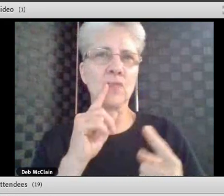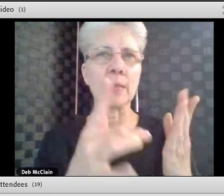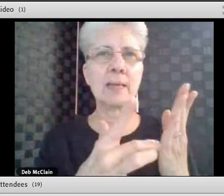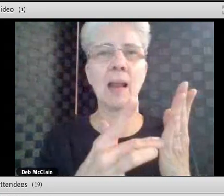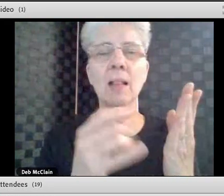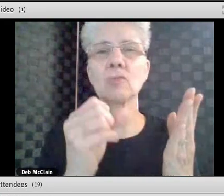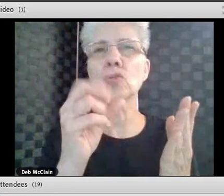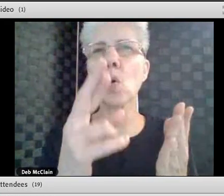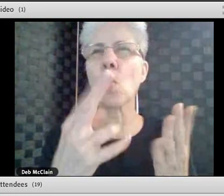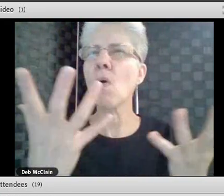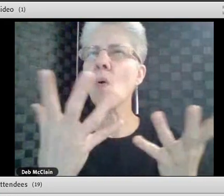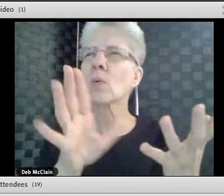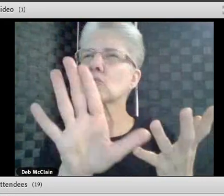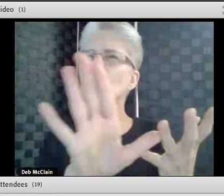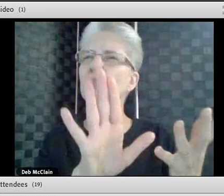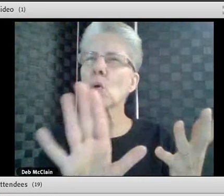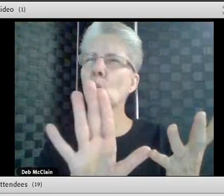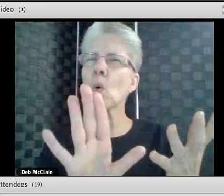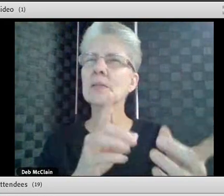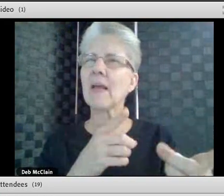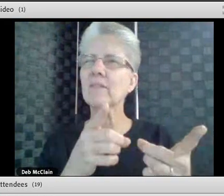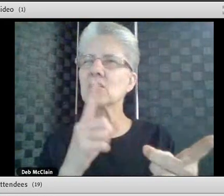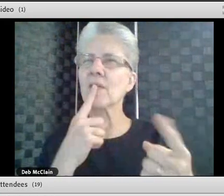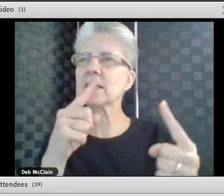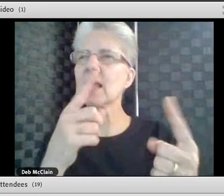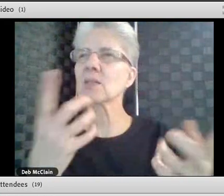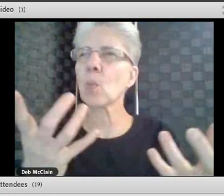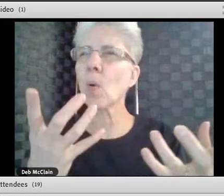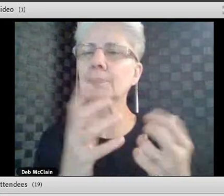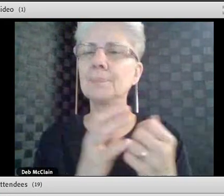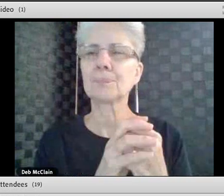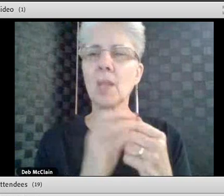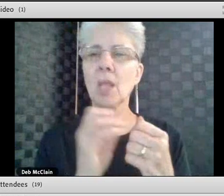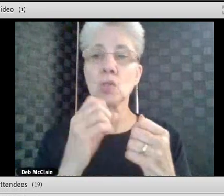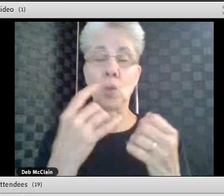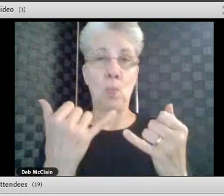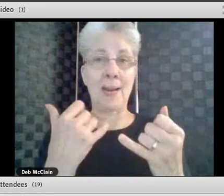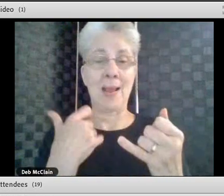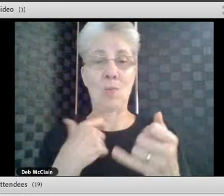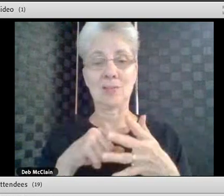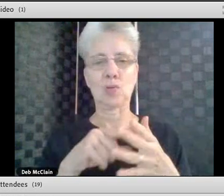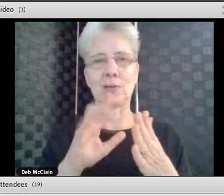say, military applications of the technology? What's your definition of success?